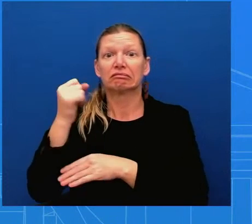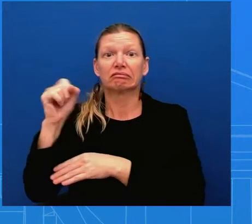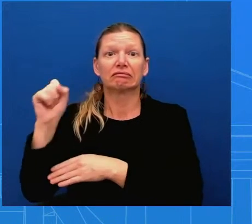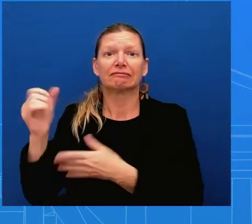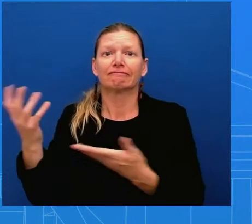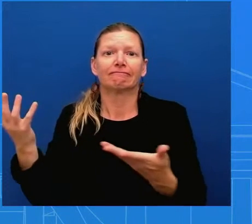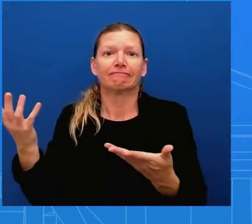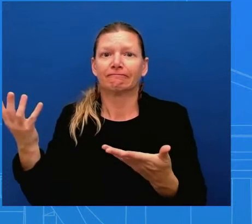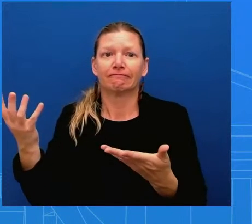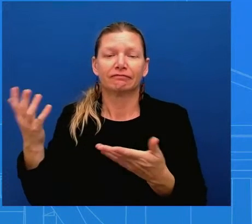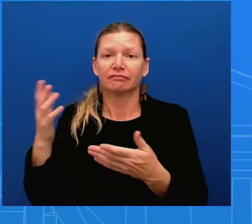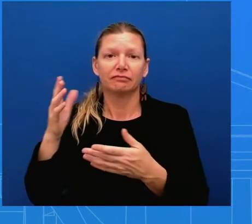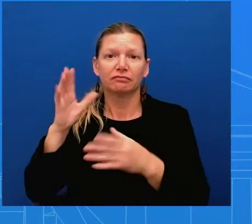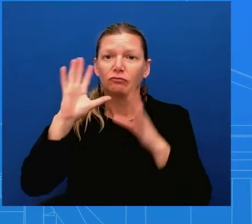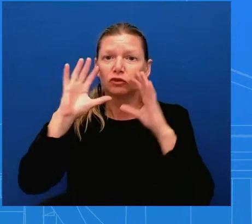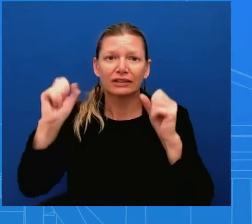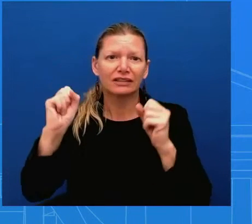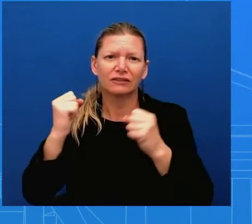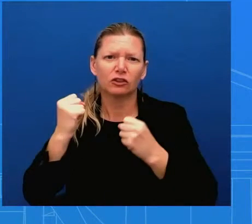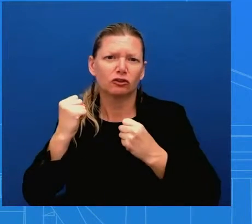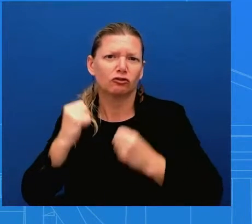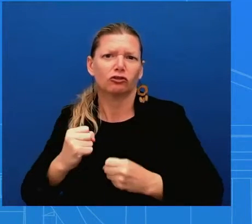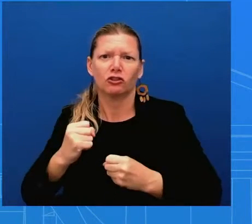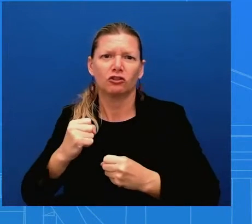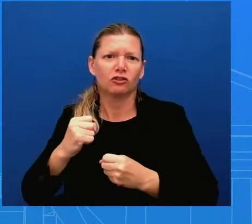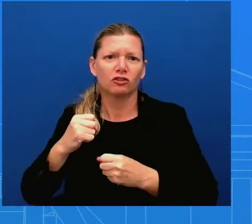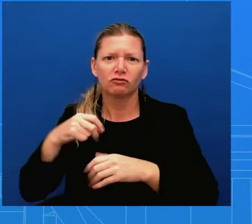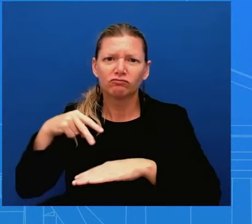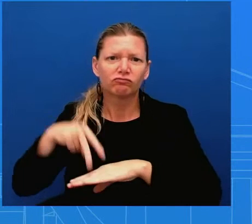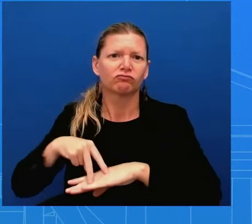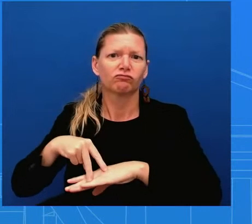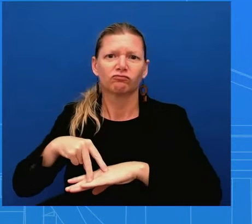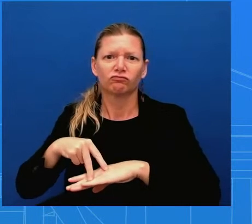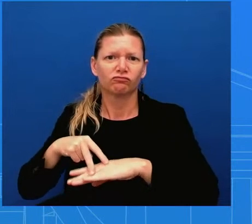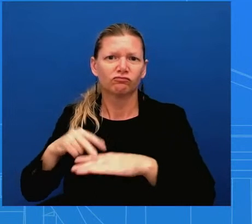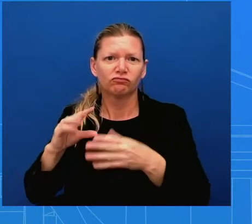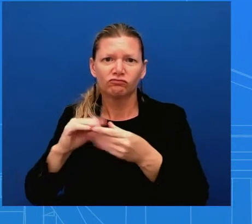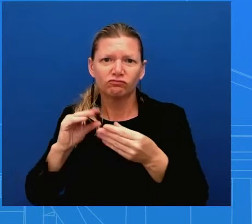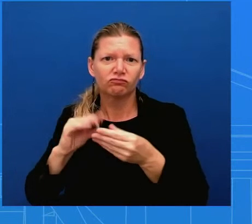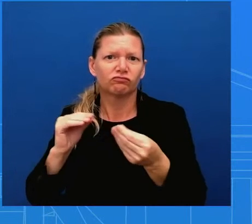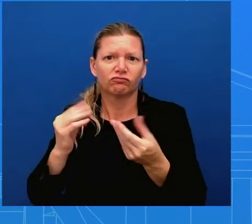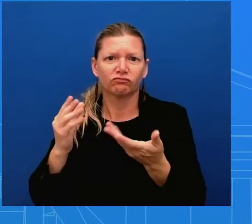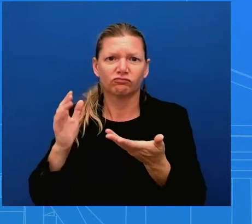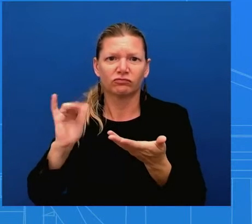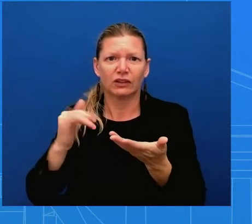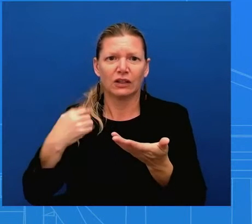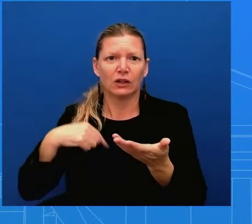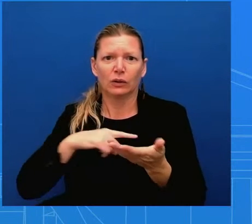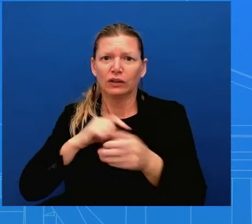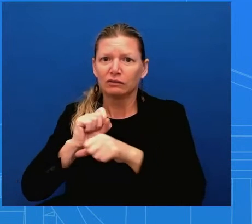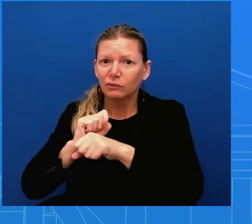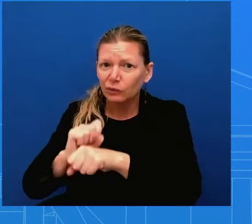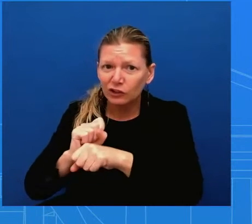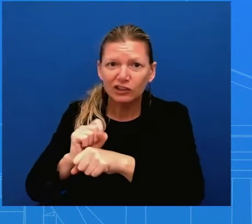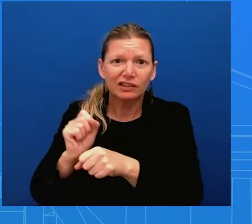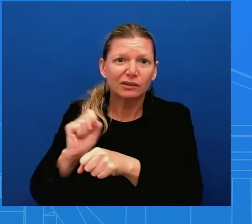and not just in what they say but in the work that we are doing with Israel, with Egypt, with the United Nations, and, frankly, through our own activities,